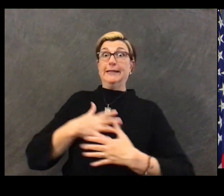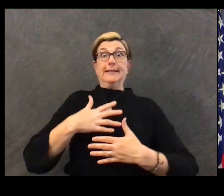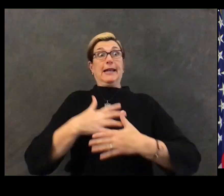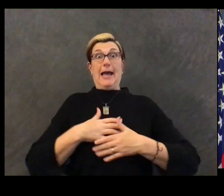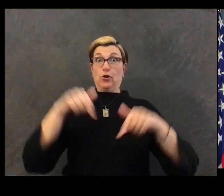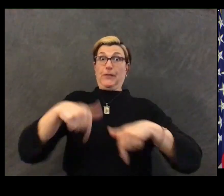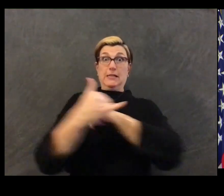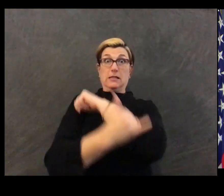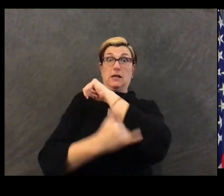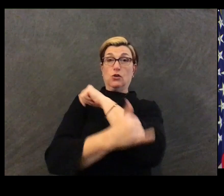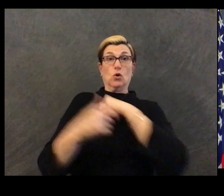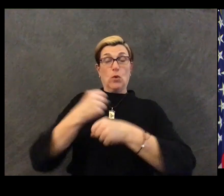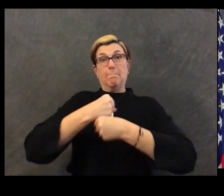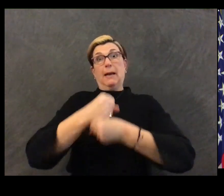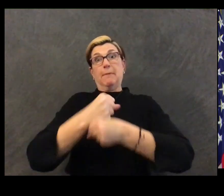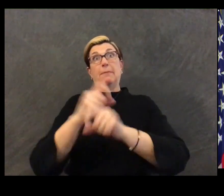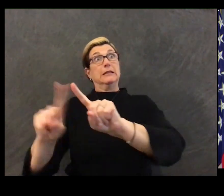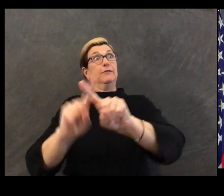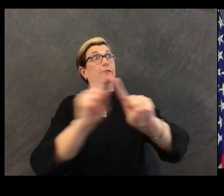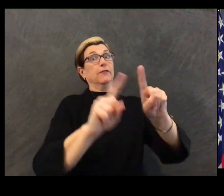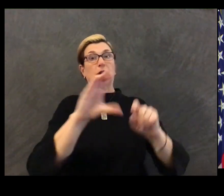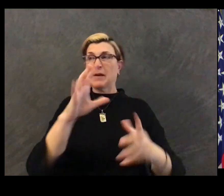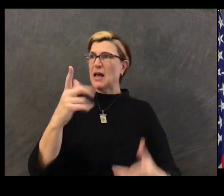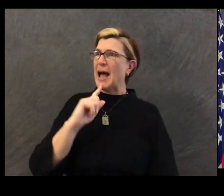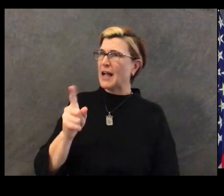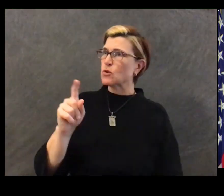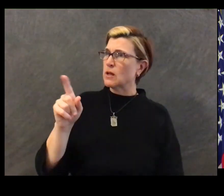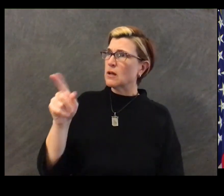thousands in fact Mike got back from Wisconsin first thing he did he called